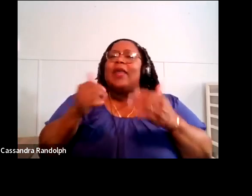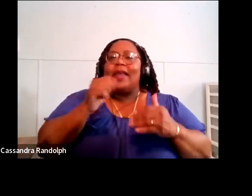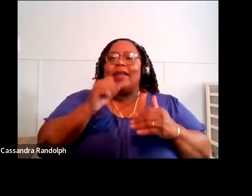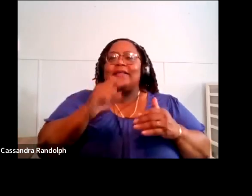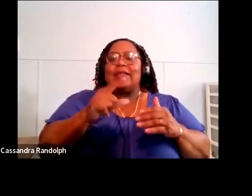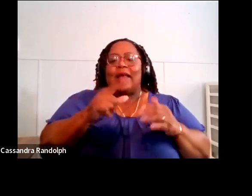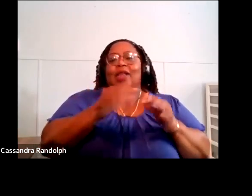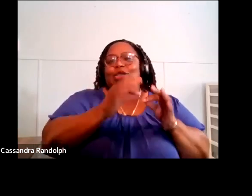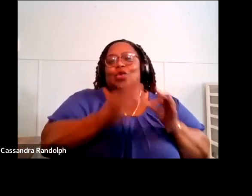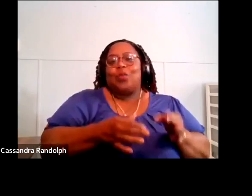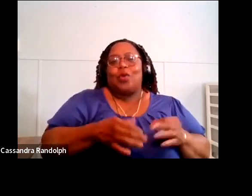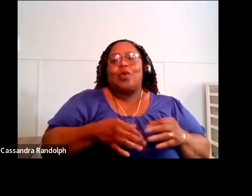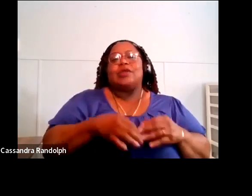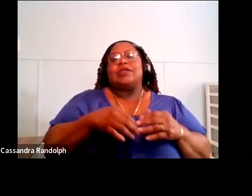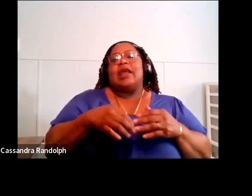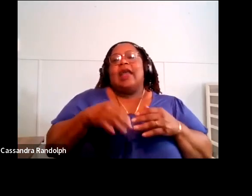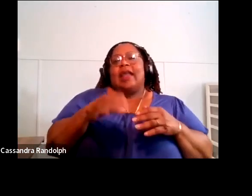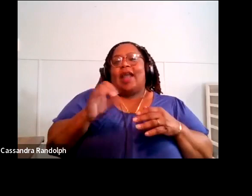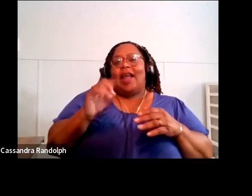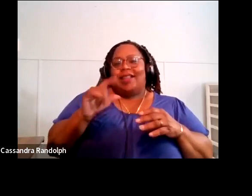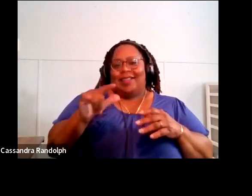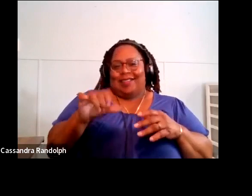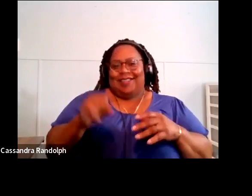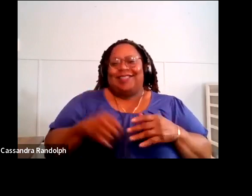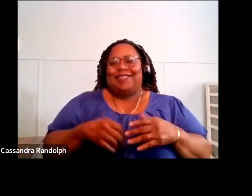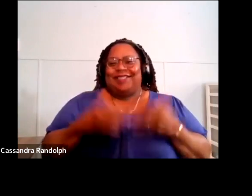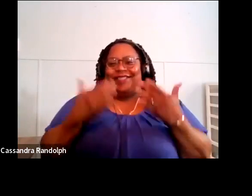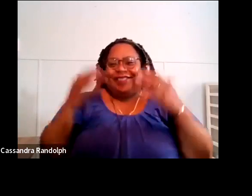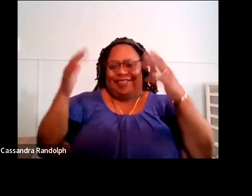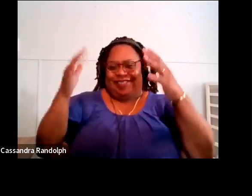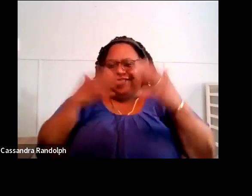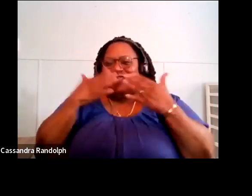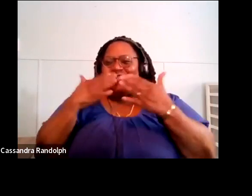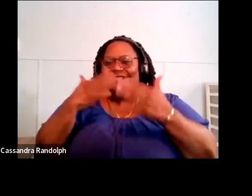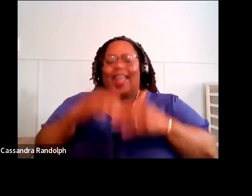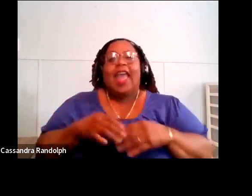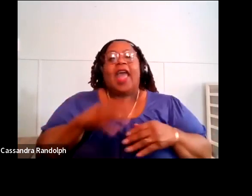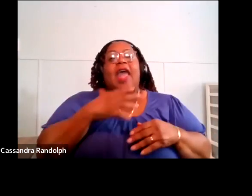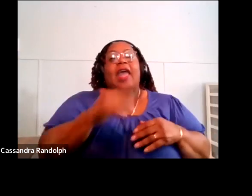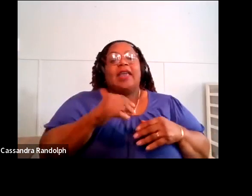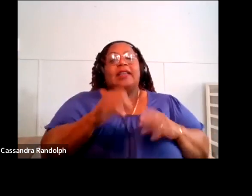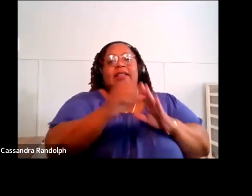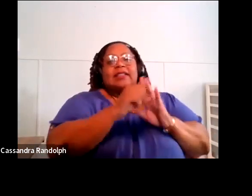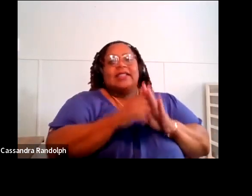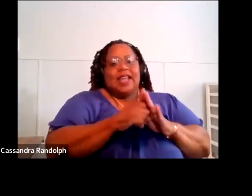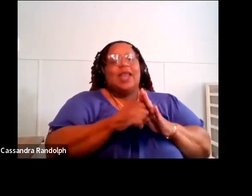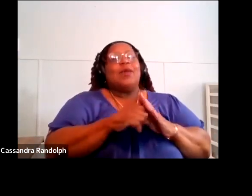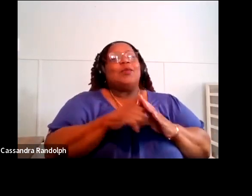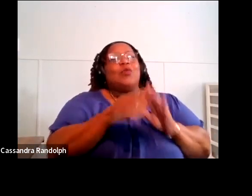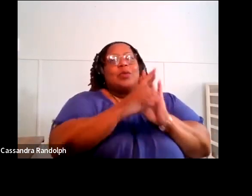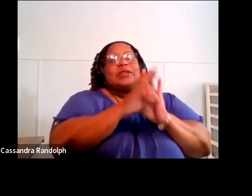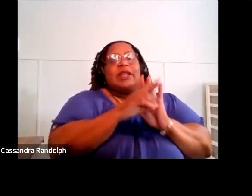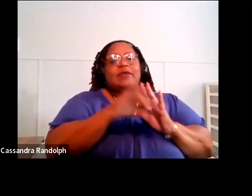into as it relates to our social justice initiatives. If there's nothing else for the good of the order once